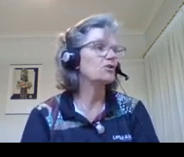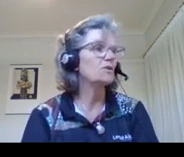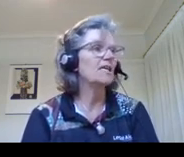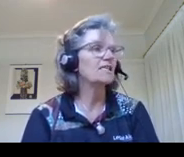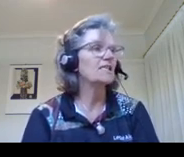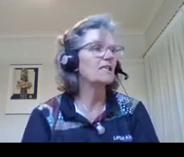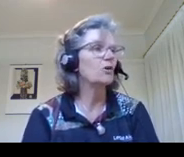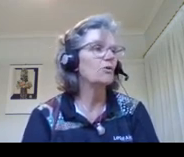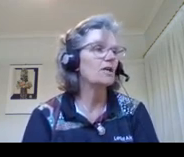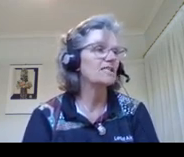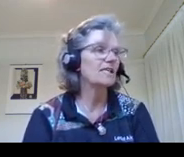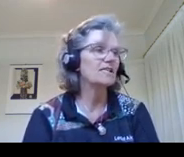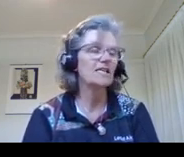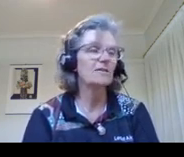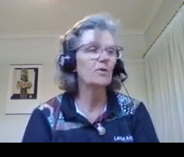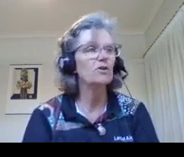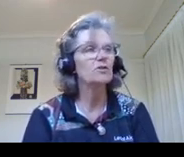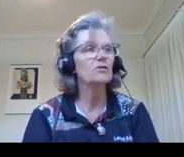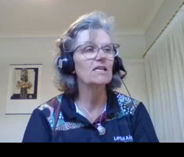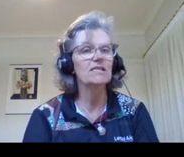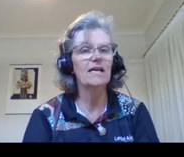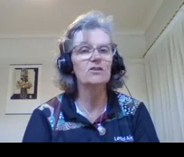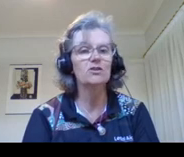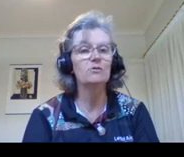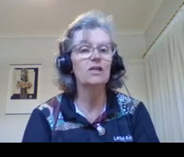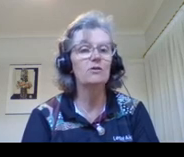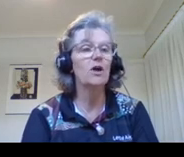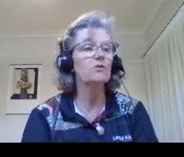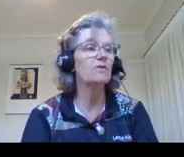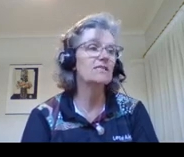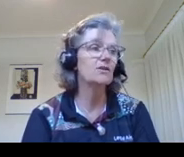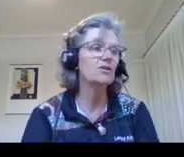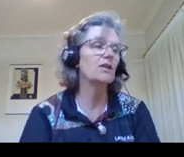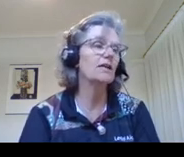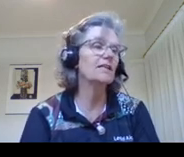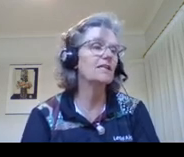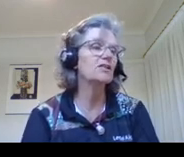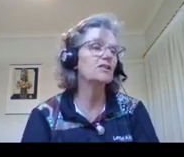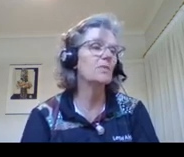protecting your identity and personal details doing your own research like Lydia just spoke